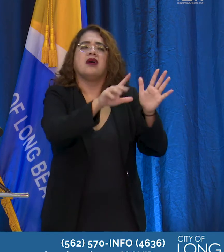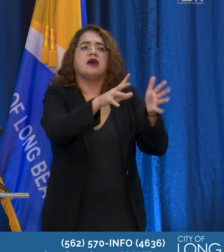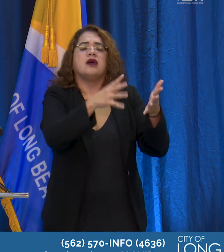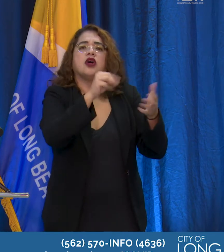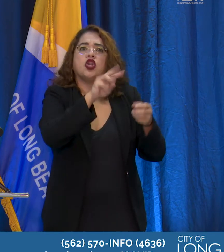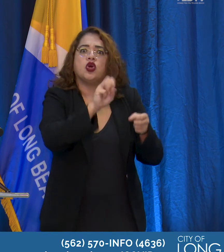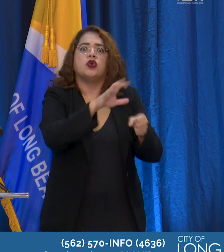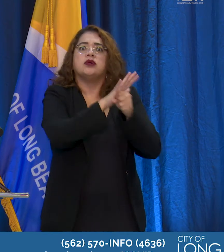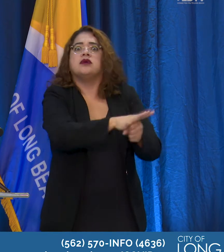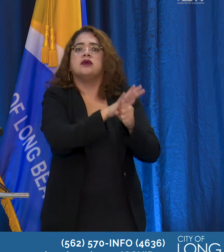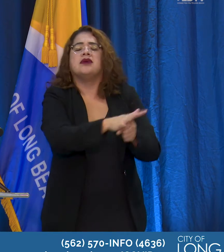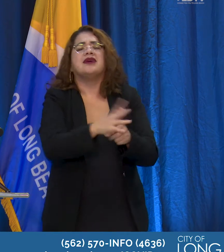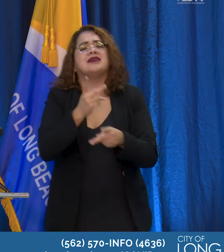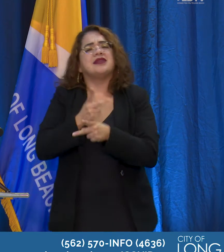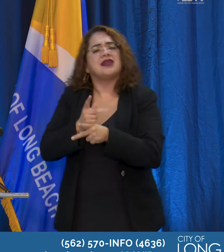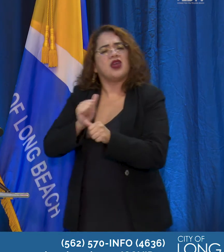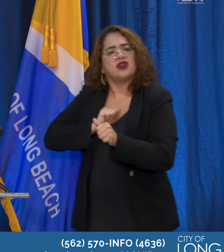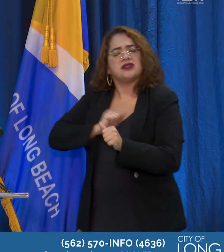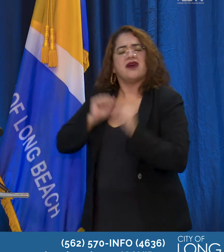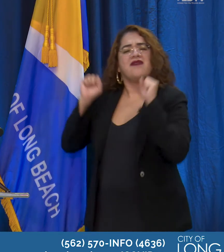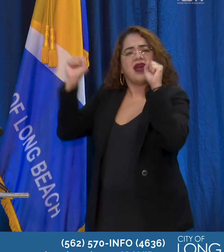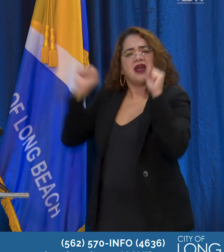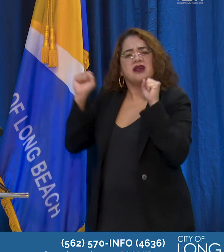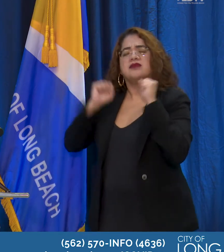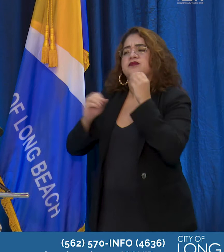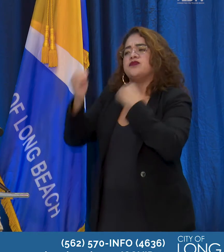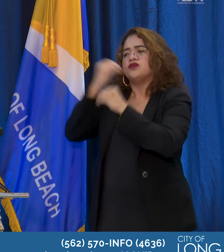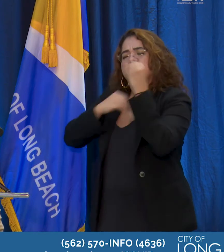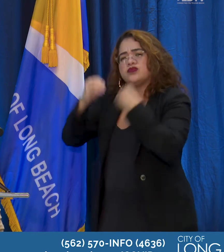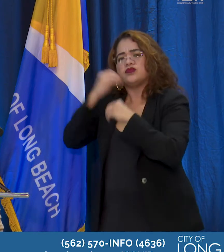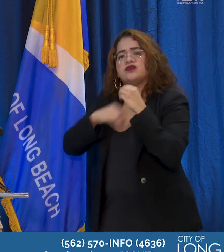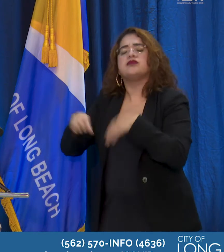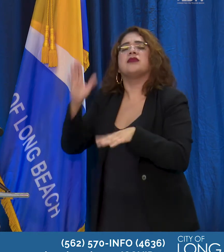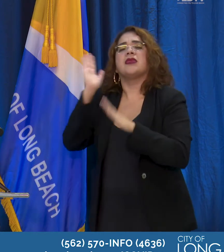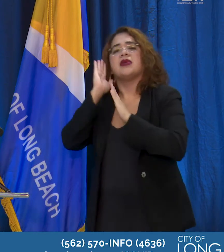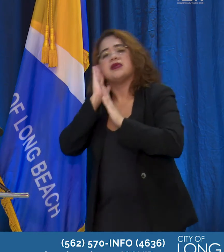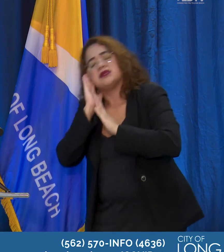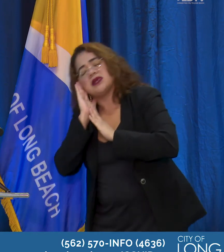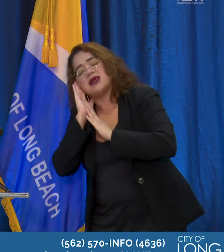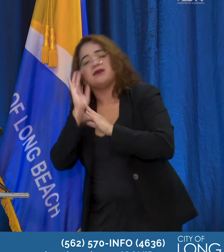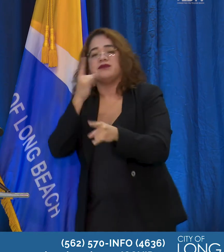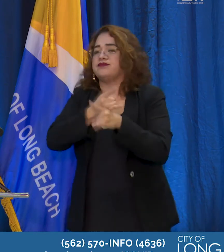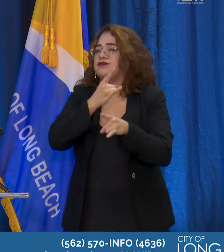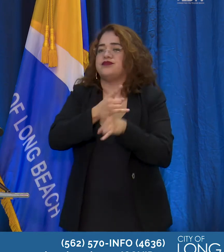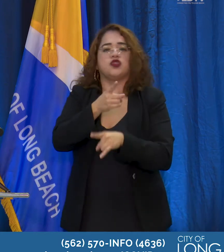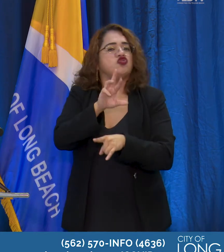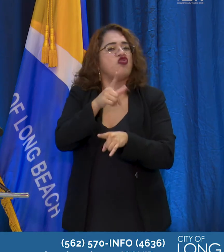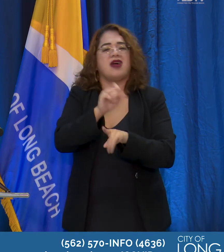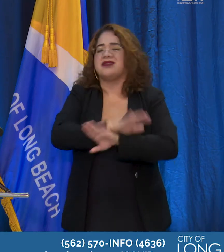exercising, getting some sleep, and avoiding alcohol and recreational drugs, connecting with others through calls,